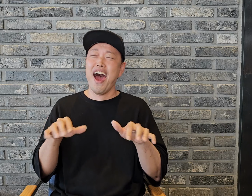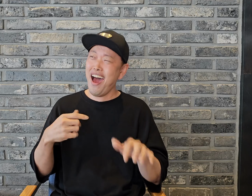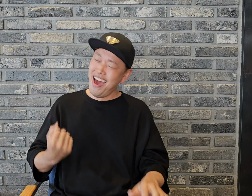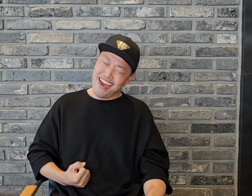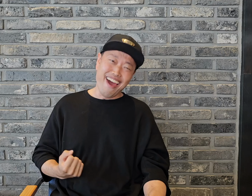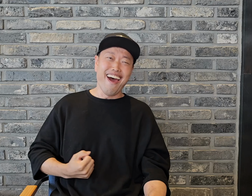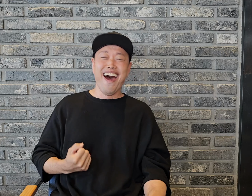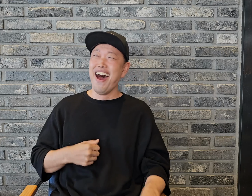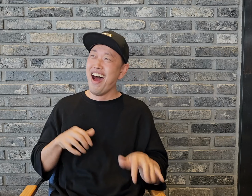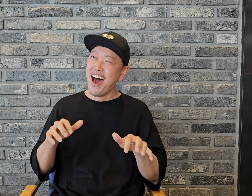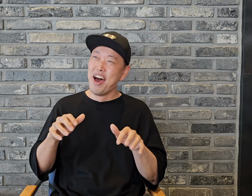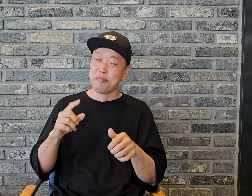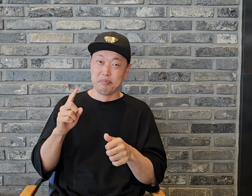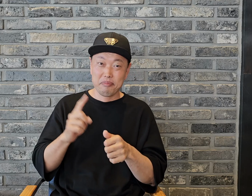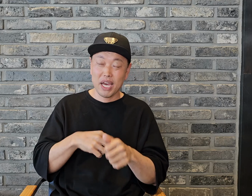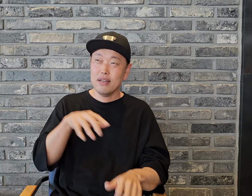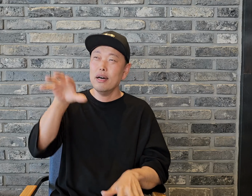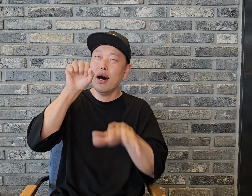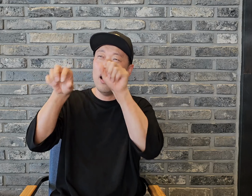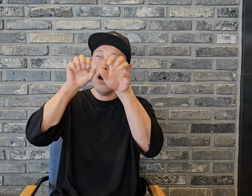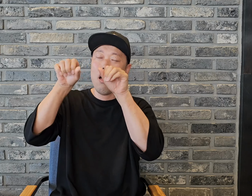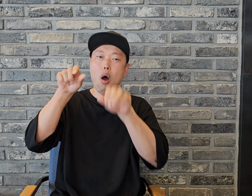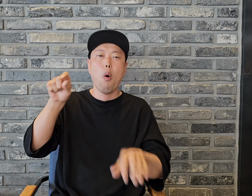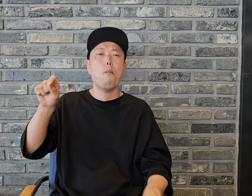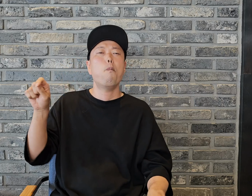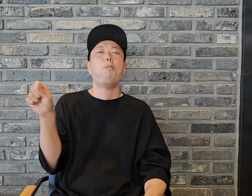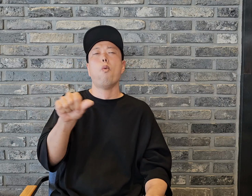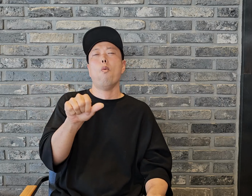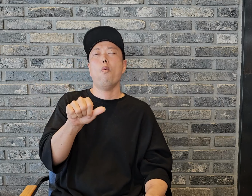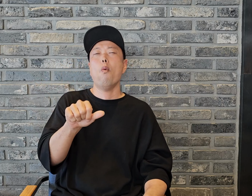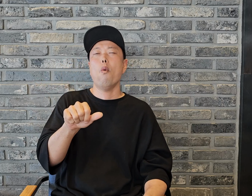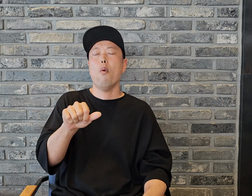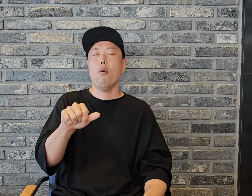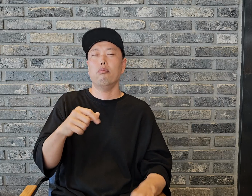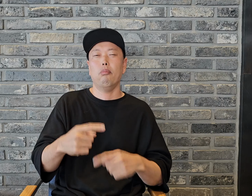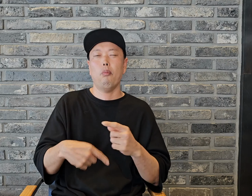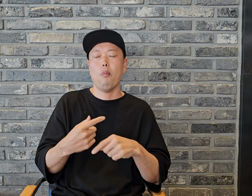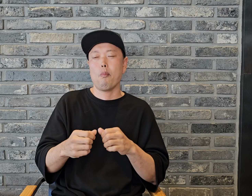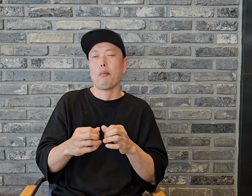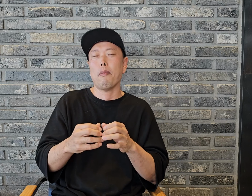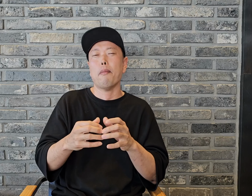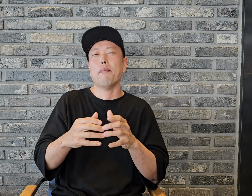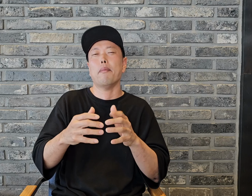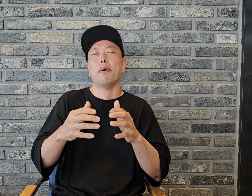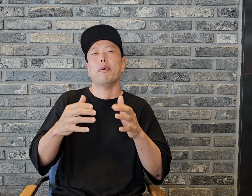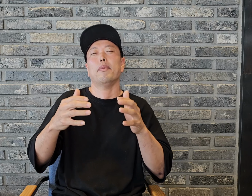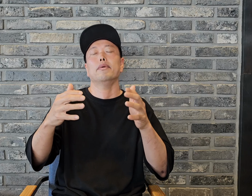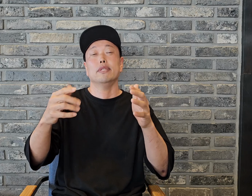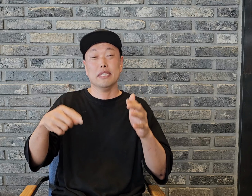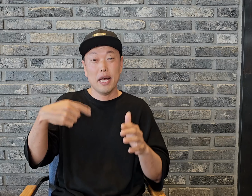I burst out laughing so hard that my stomach hurt. Naturally, I learned his sign language quickly. I did this and my sign language skills improved.